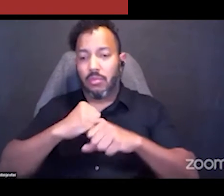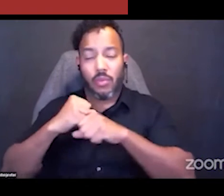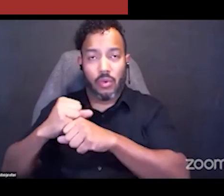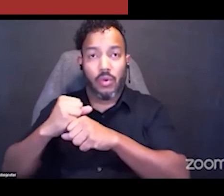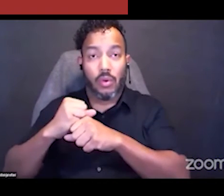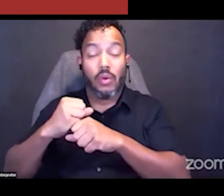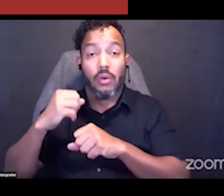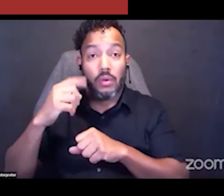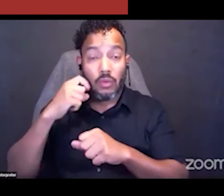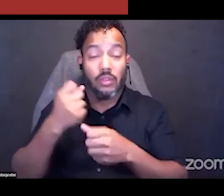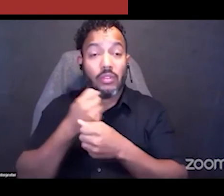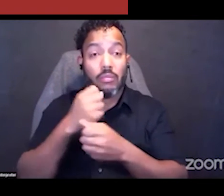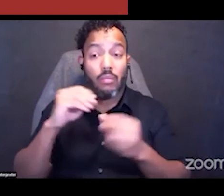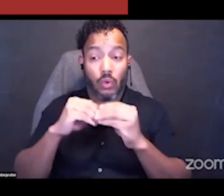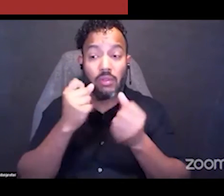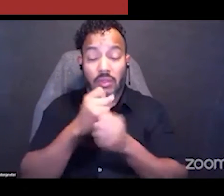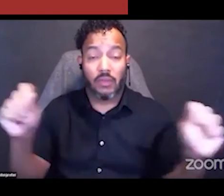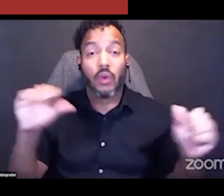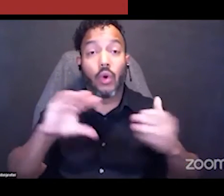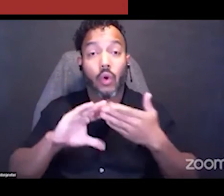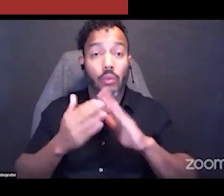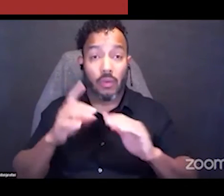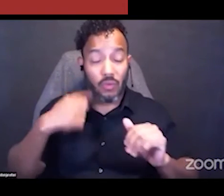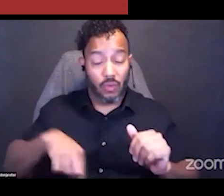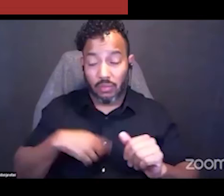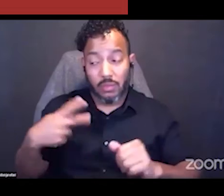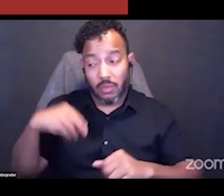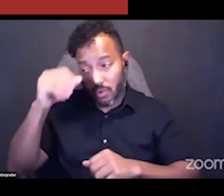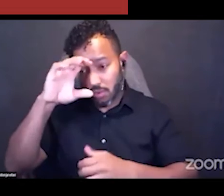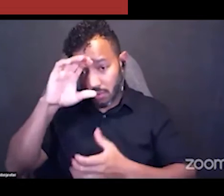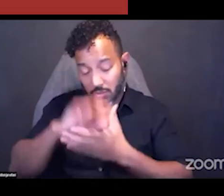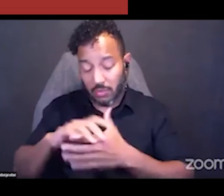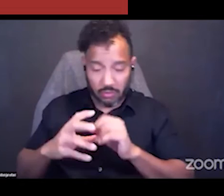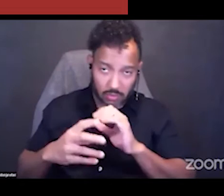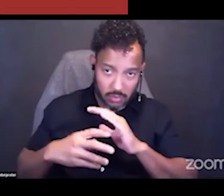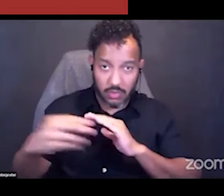safer community to live in during the pandemic crisis.